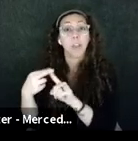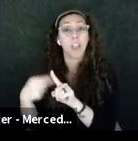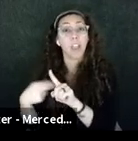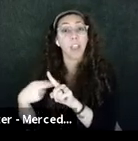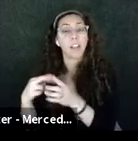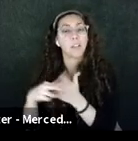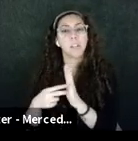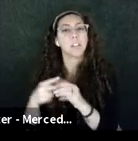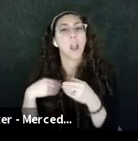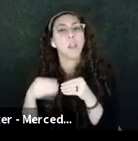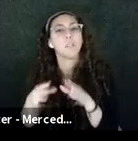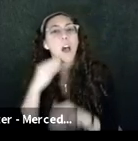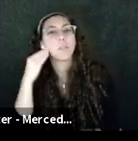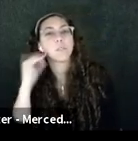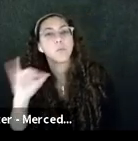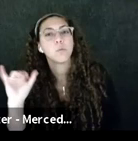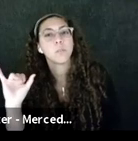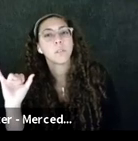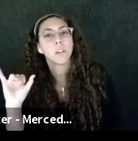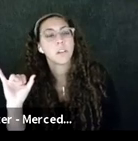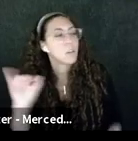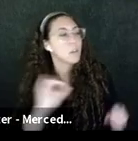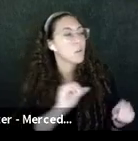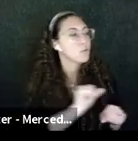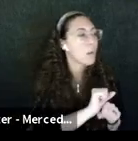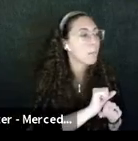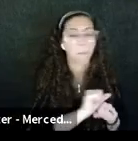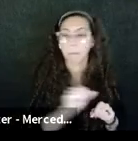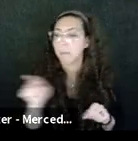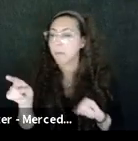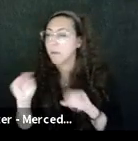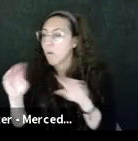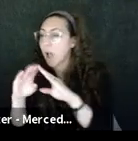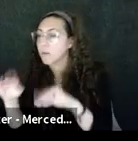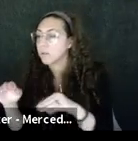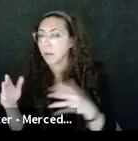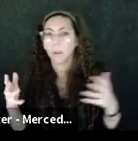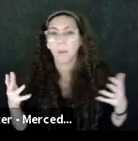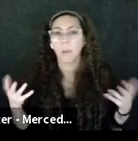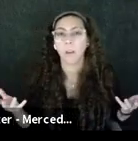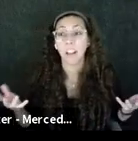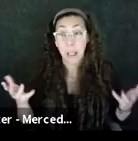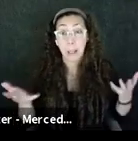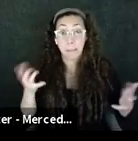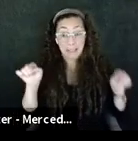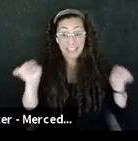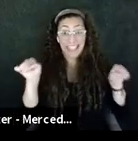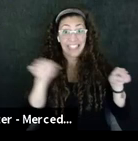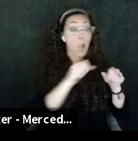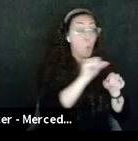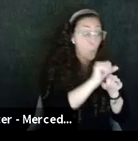Jason Williams: And then if all of that is what's keeping them to be barely successful in a class it's at city that they could lose that too.